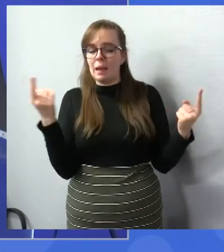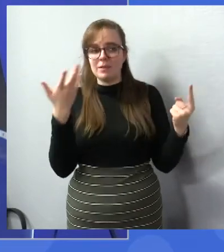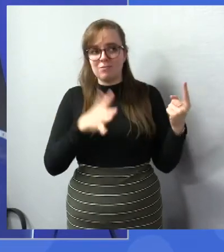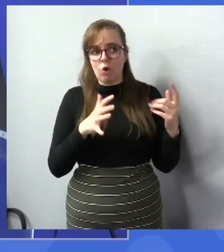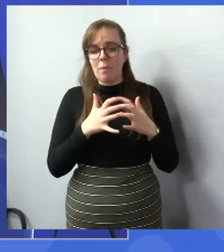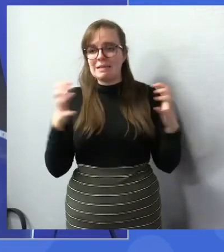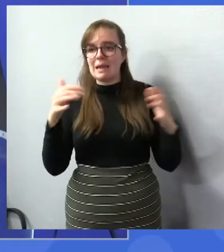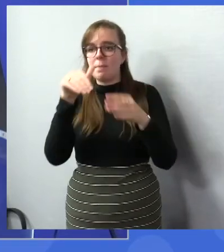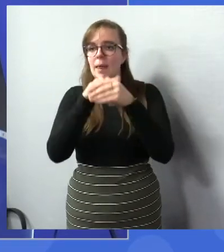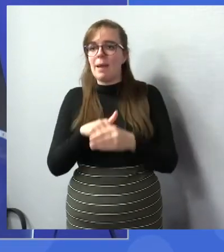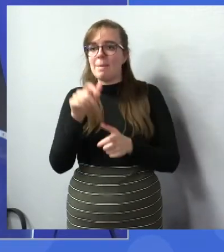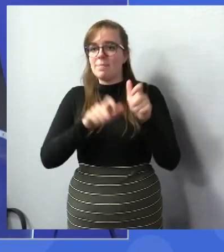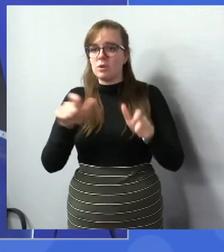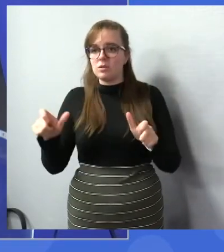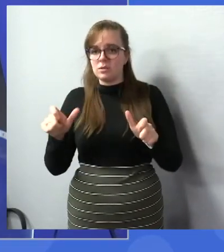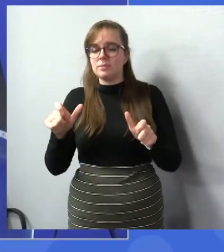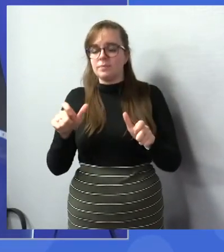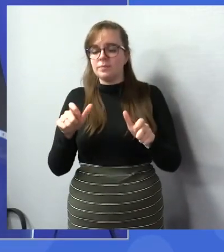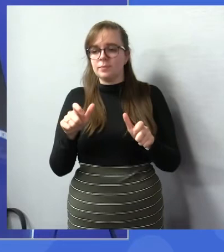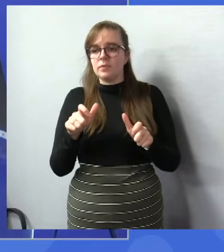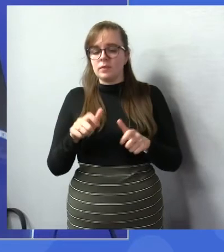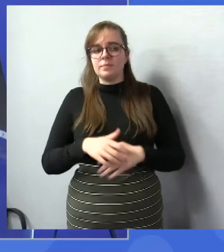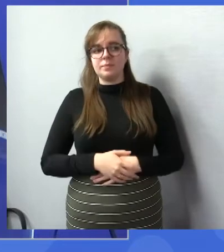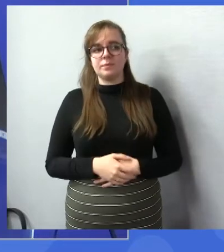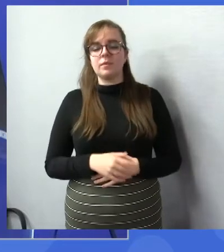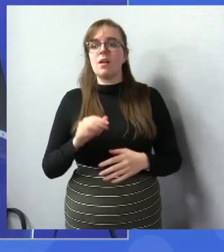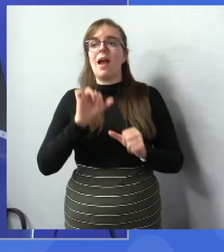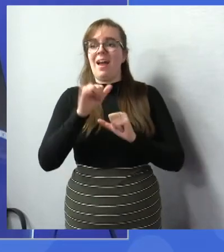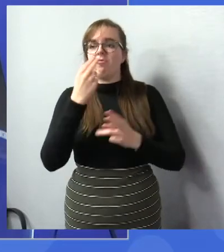need to be discussed slightly further by the assembly after lunch and we'll have